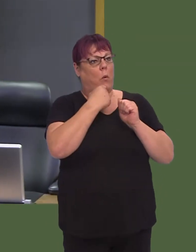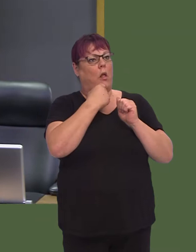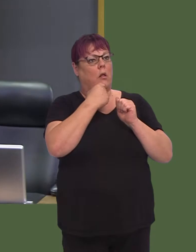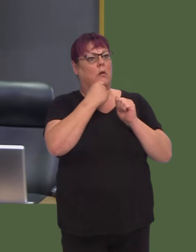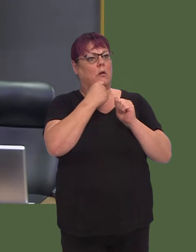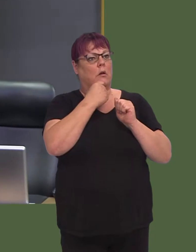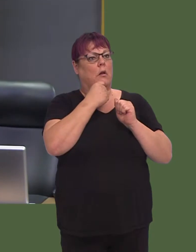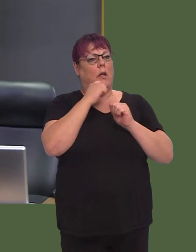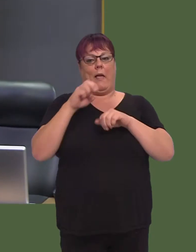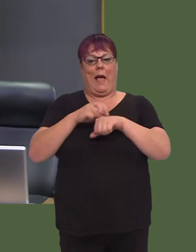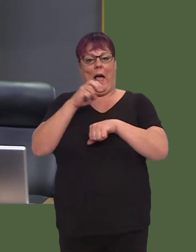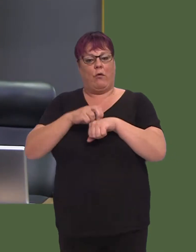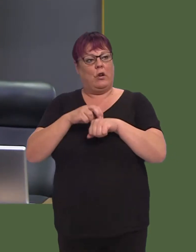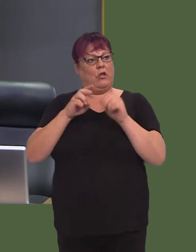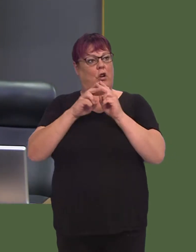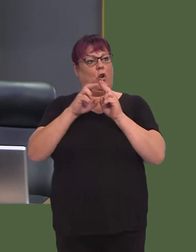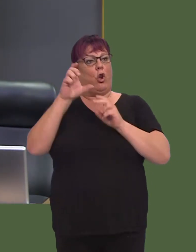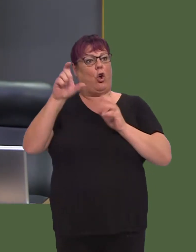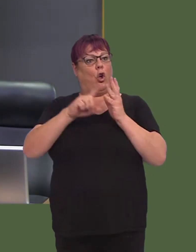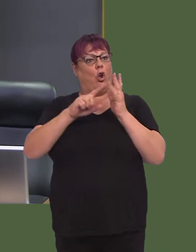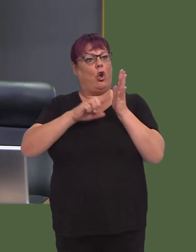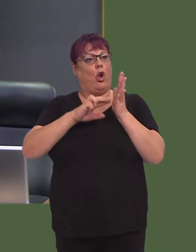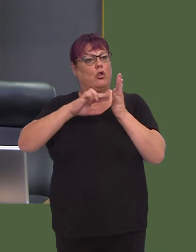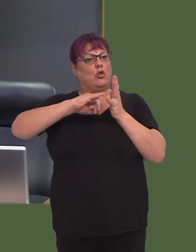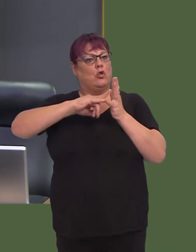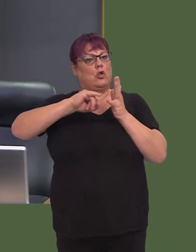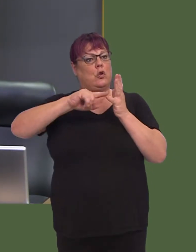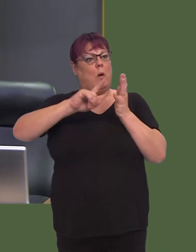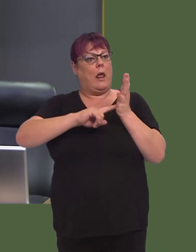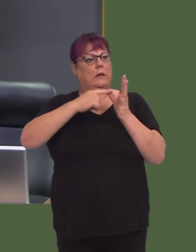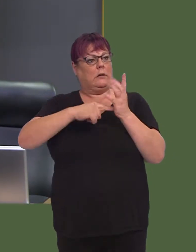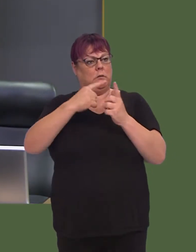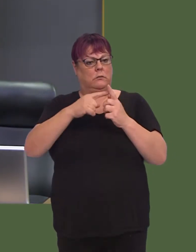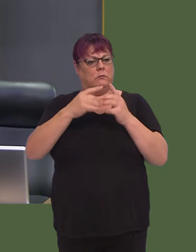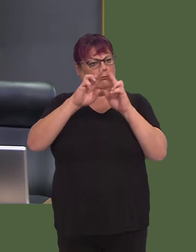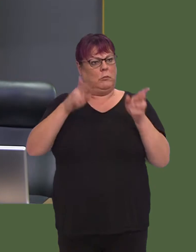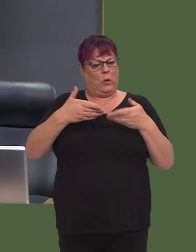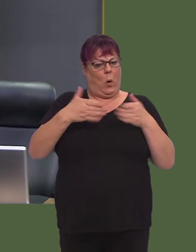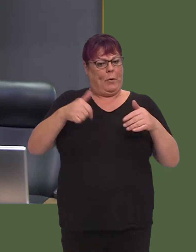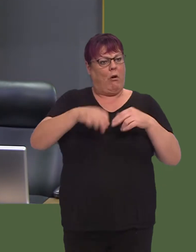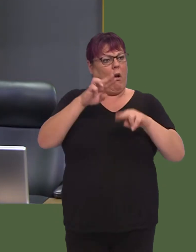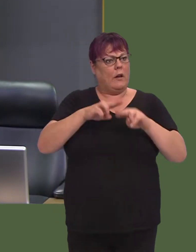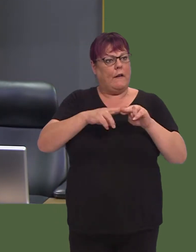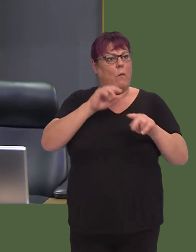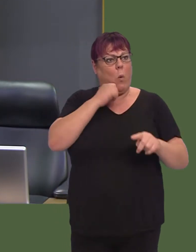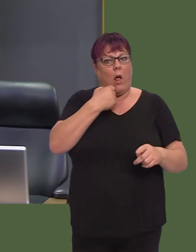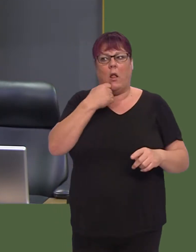they will now be reopening the Irish consulate here in Cardiff. Are you able to confirm, First Minister, that your Governmentó.